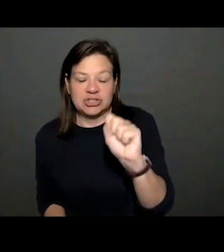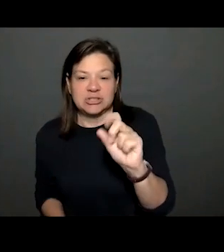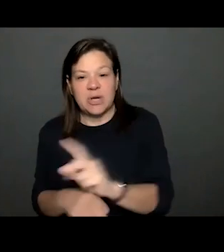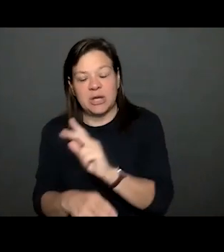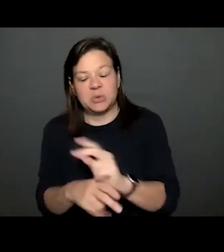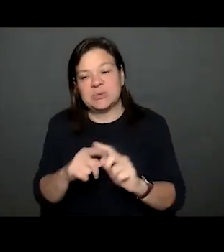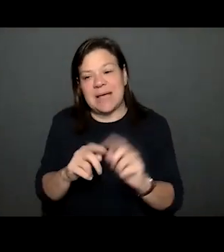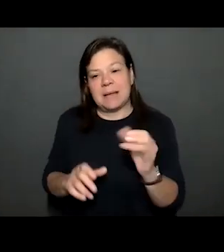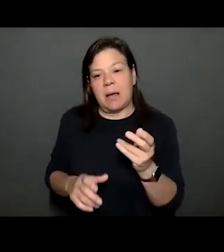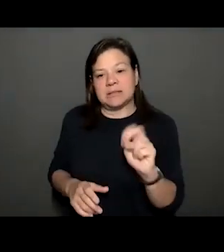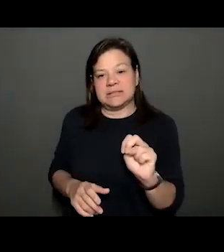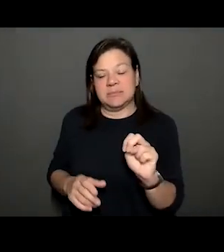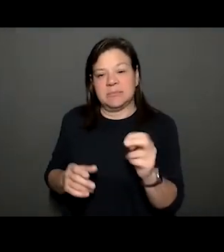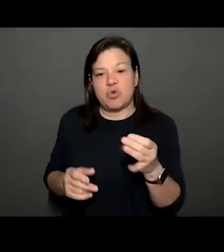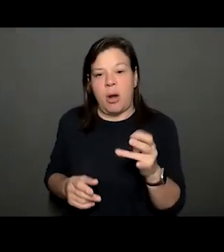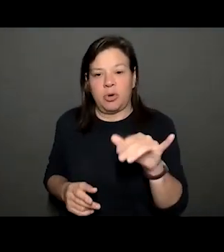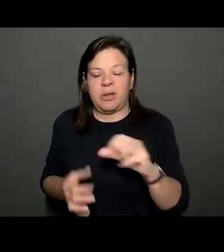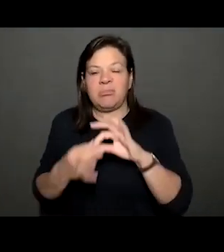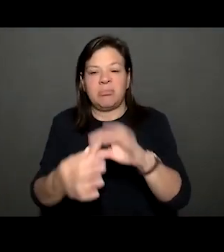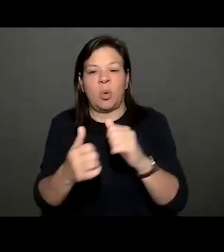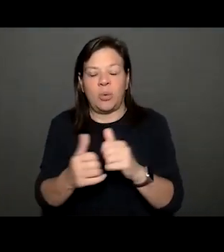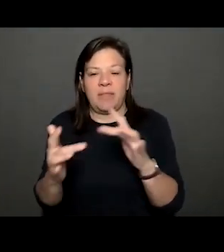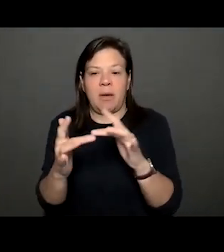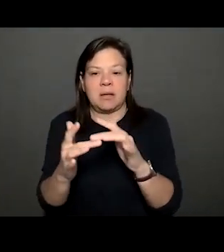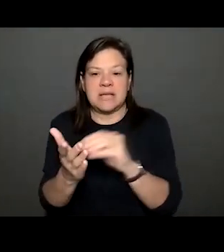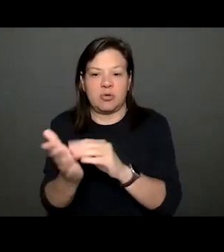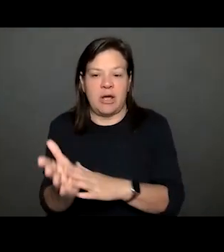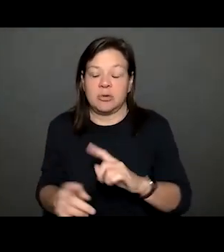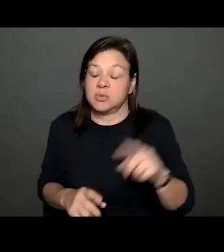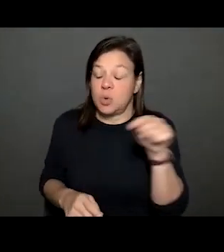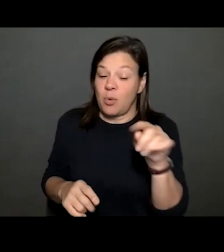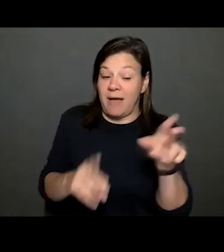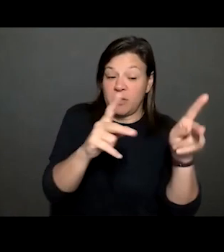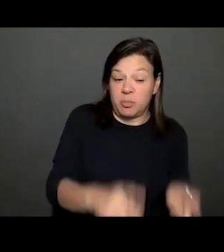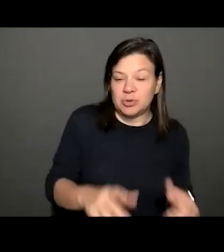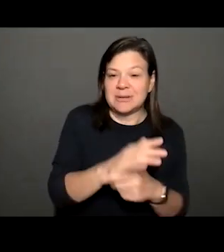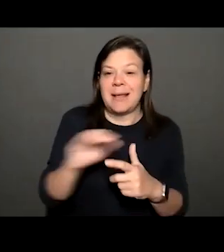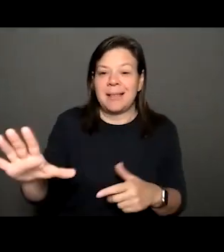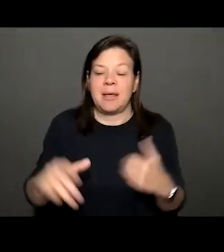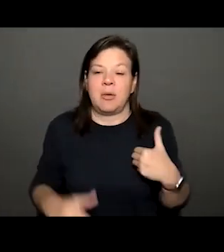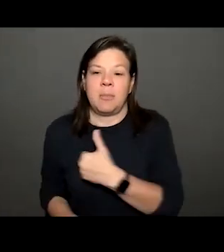YOU HAVE THAT PERSON AND THEIR MEMBER PROFILE INSIDE OF HubSpot WHEN YOU VIEW THAT COMMUNITY.